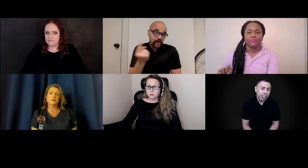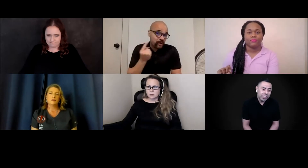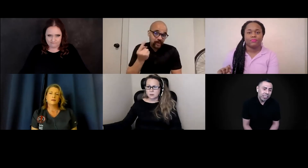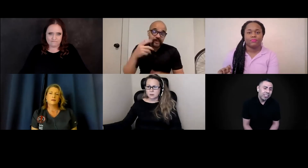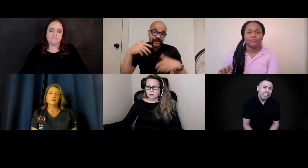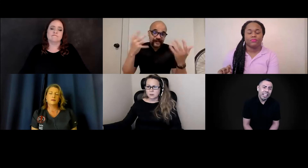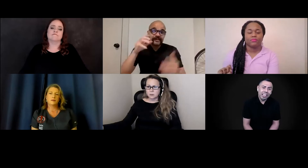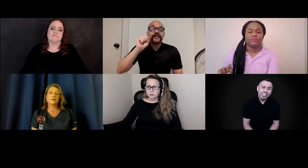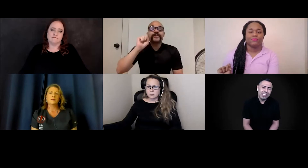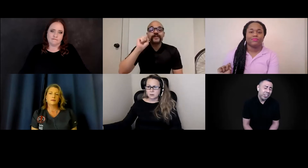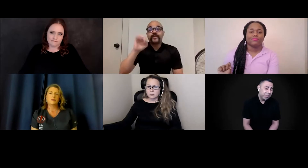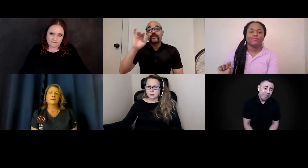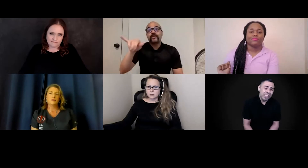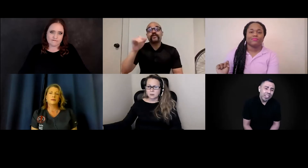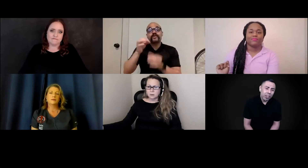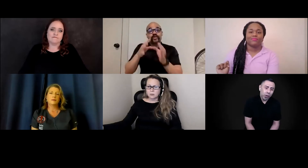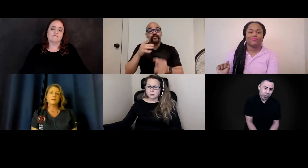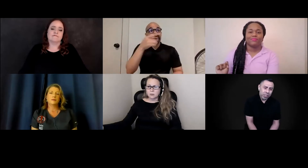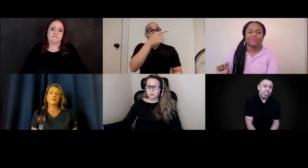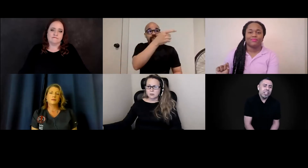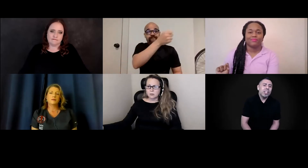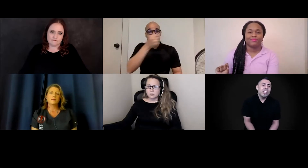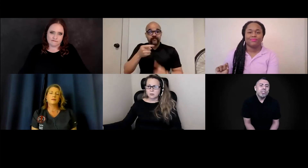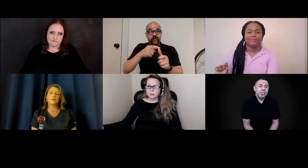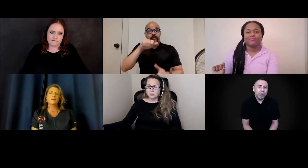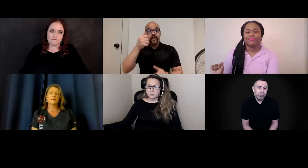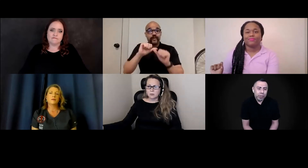with the terminology in that class. They aren't always.